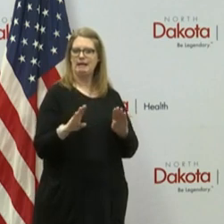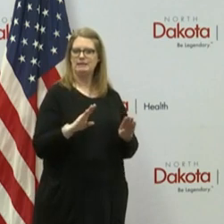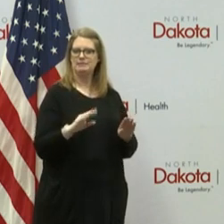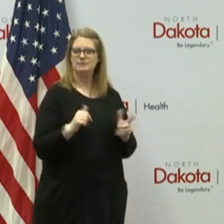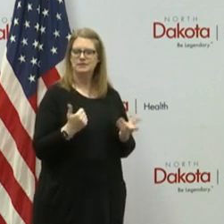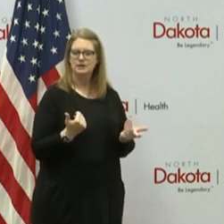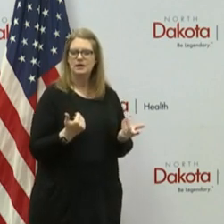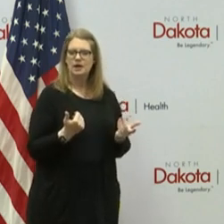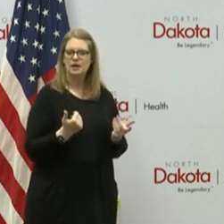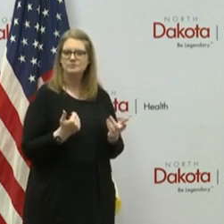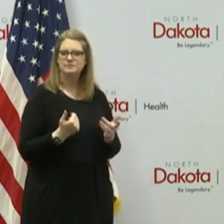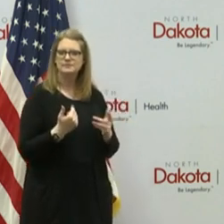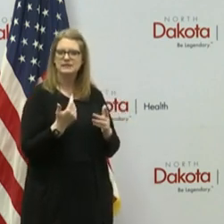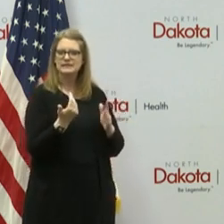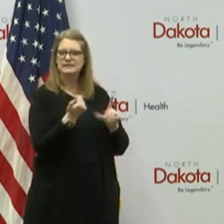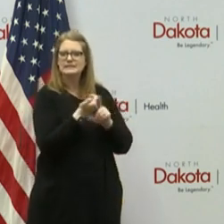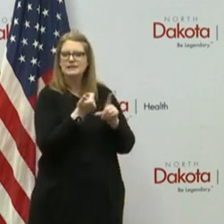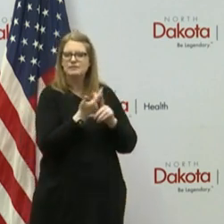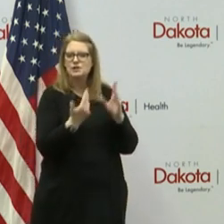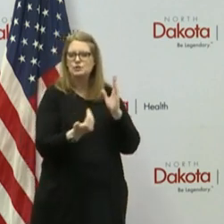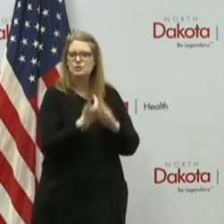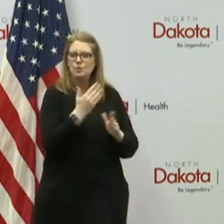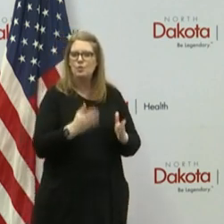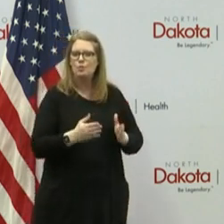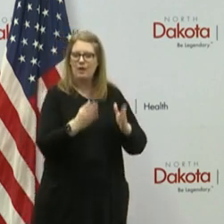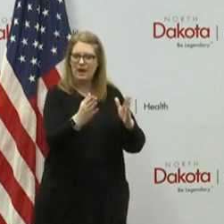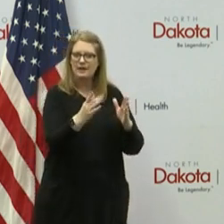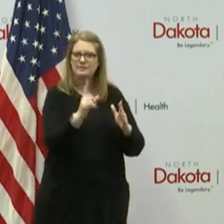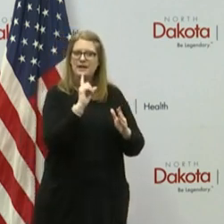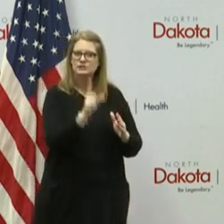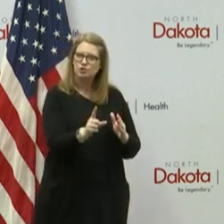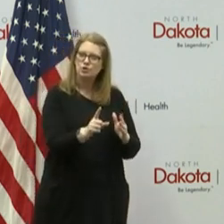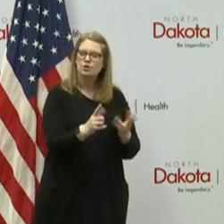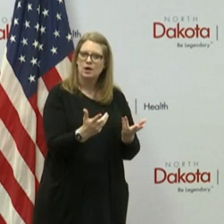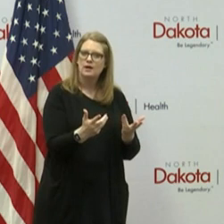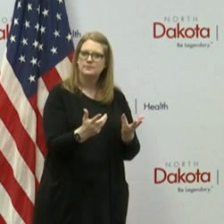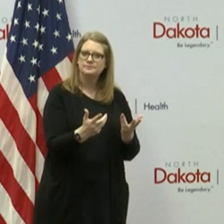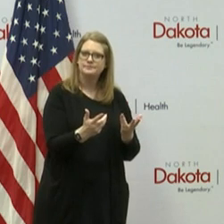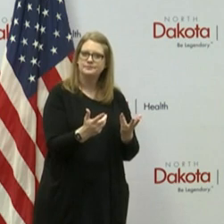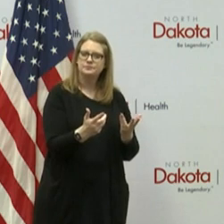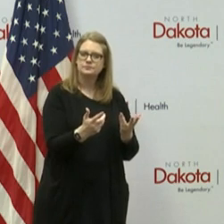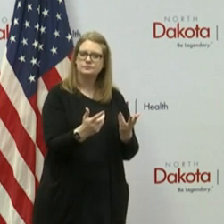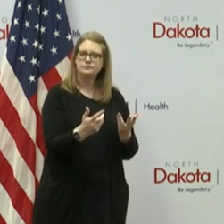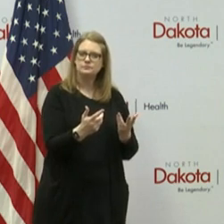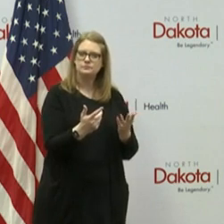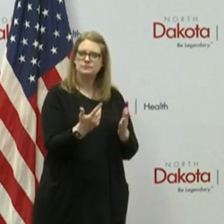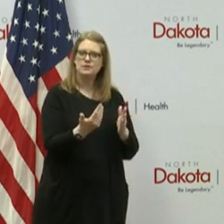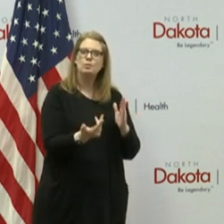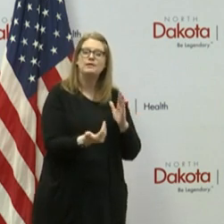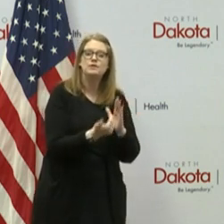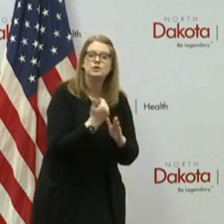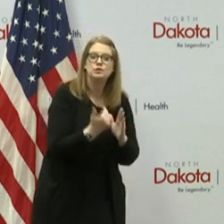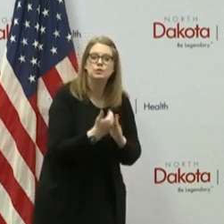THE GOVERNOR LIKES TO CALL THIS COVID-19 ETIQUETTE AND I THINK THIS IS A GREAT PART OF THIS